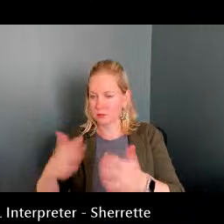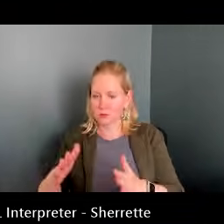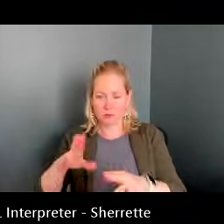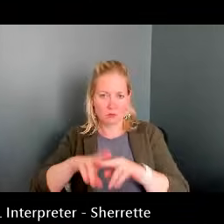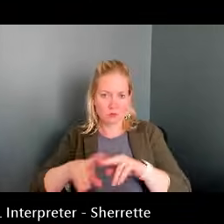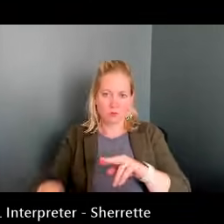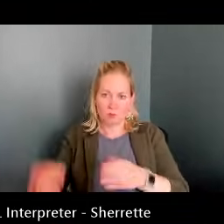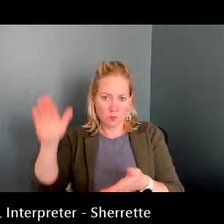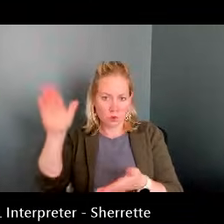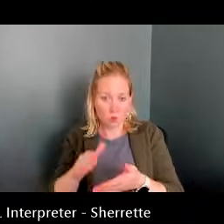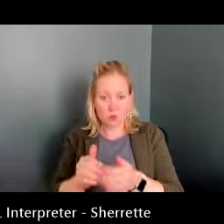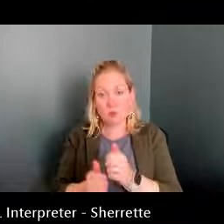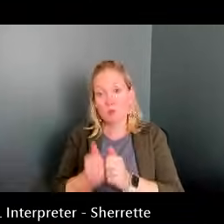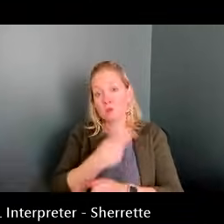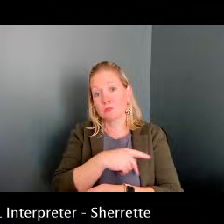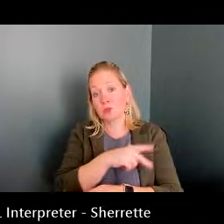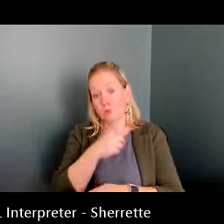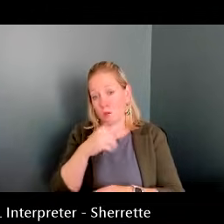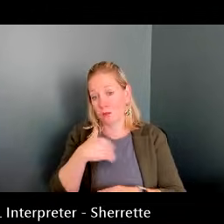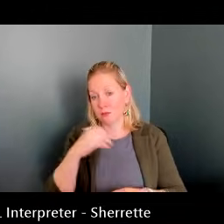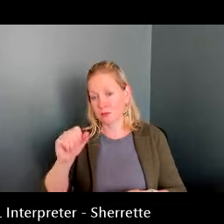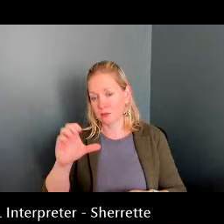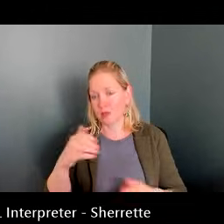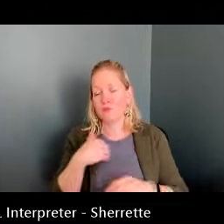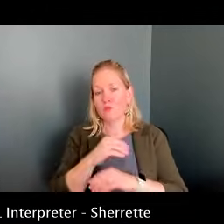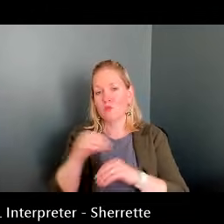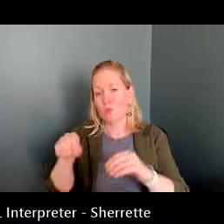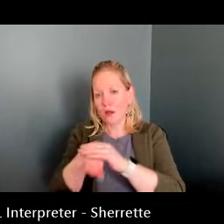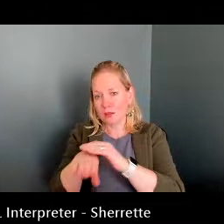Most patients with sickle cell disease have no access to these new therapies